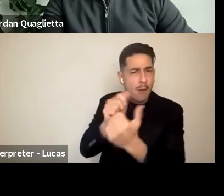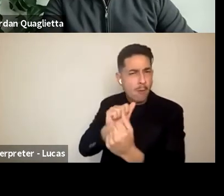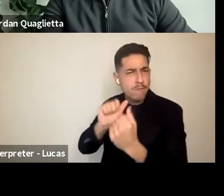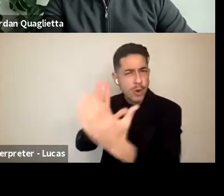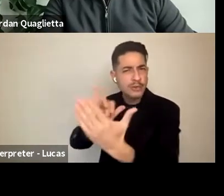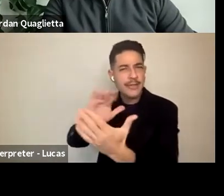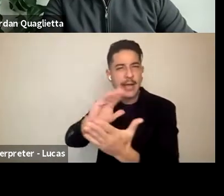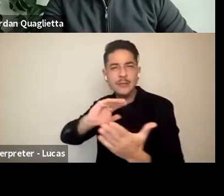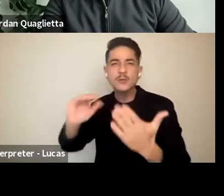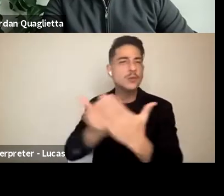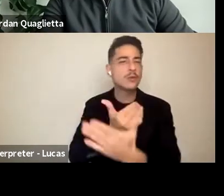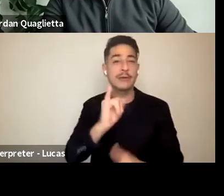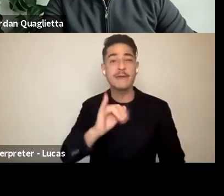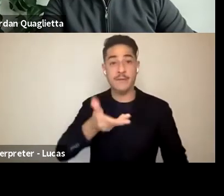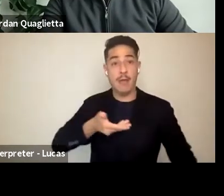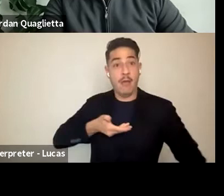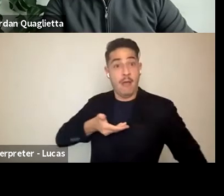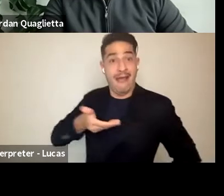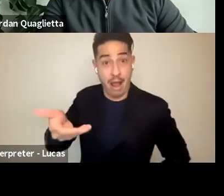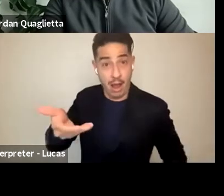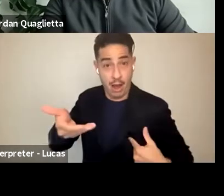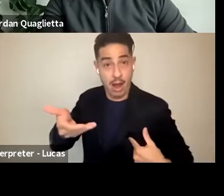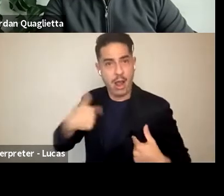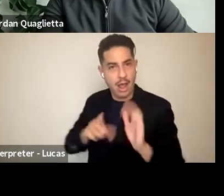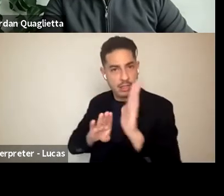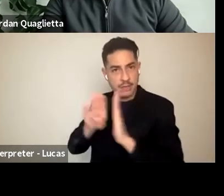when you're first hired to develop an SEO program for the enterprise?